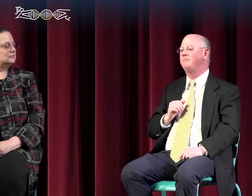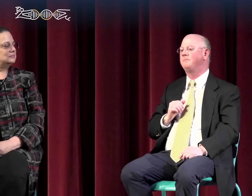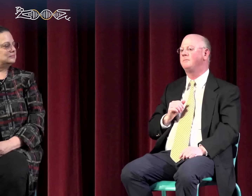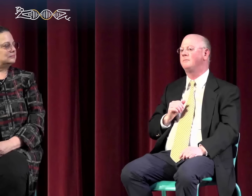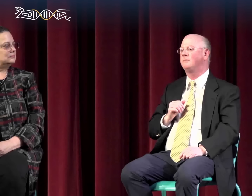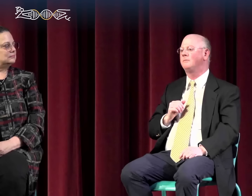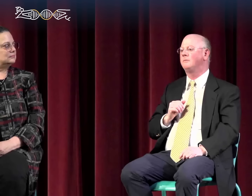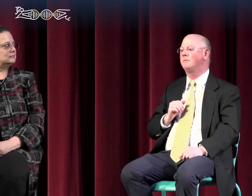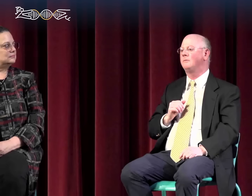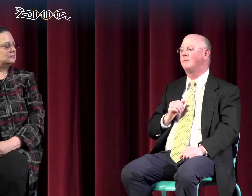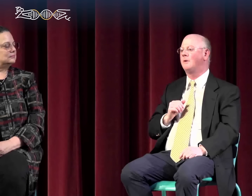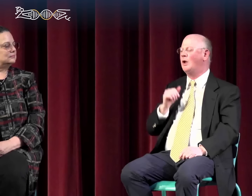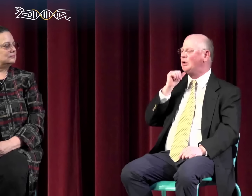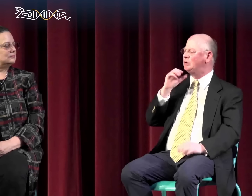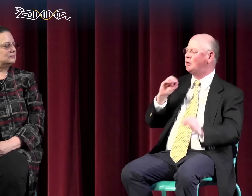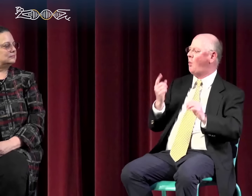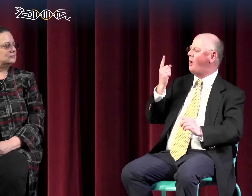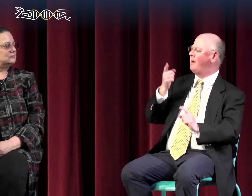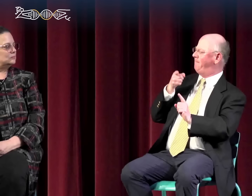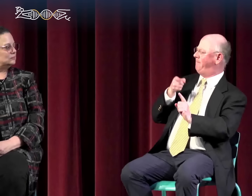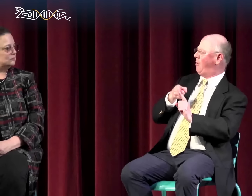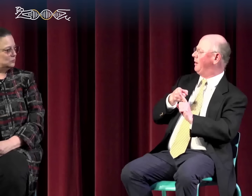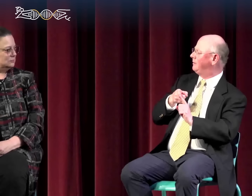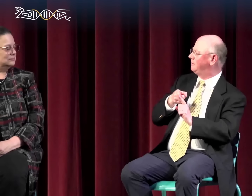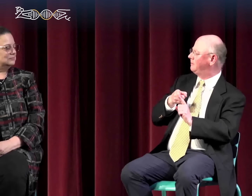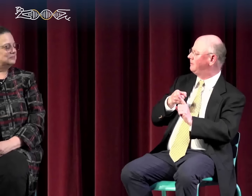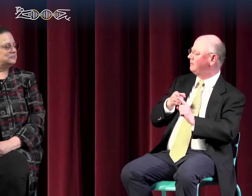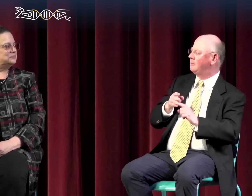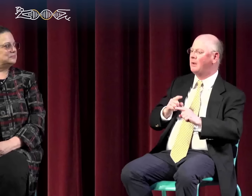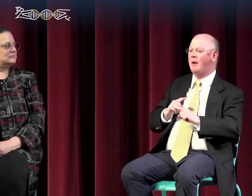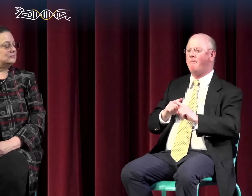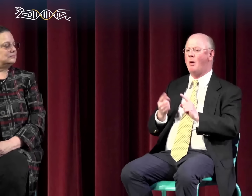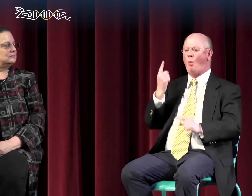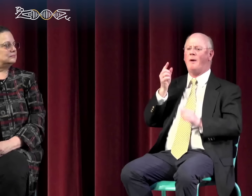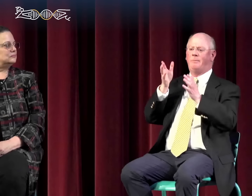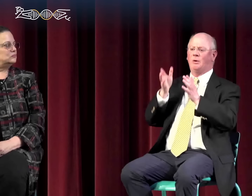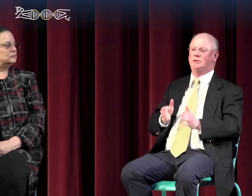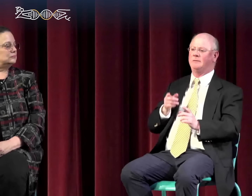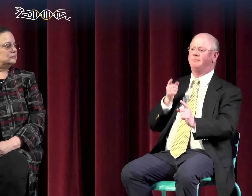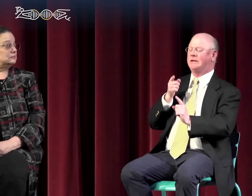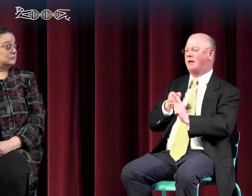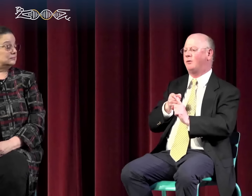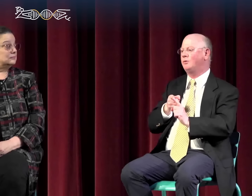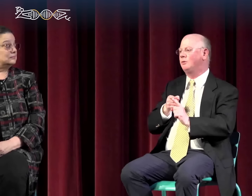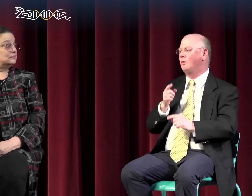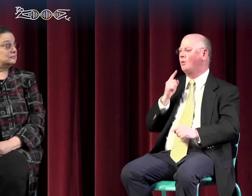on the whole. There's no singular point that I could direct you to, but, there is a point